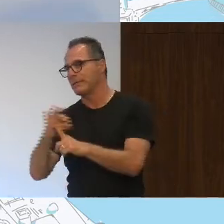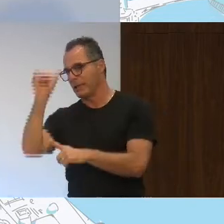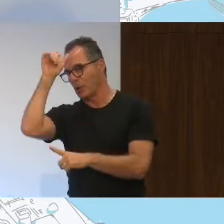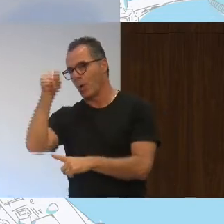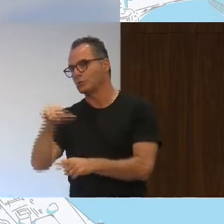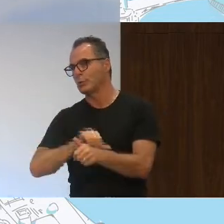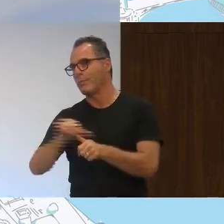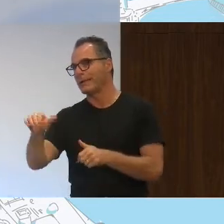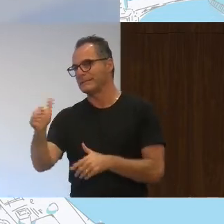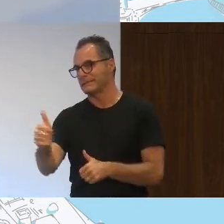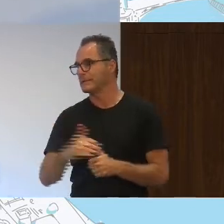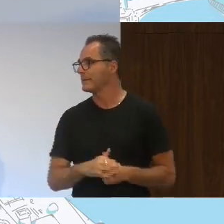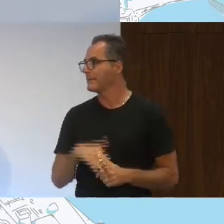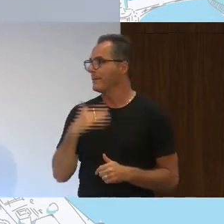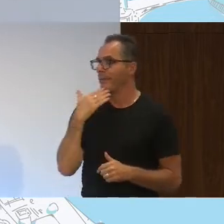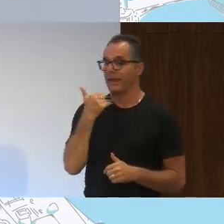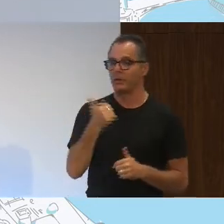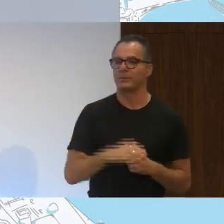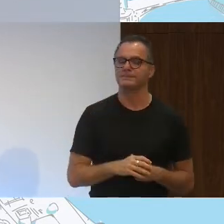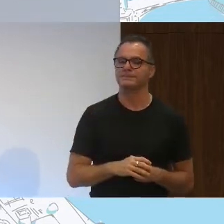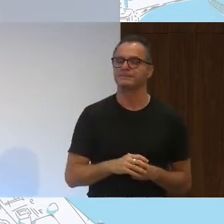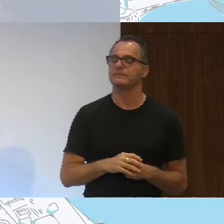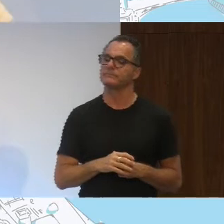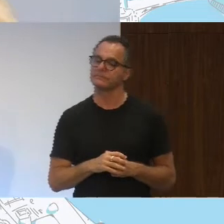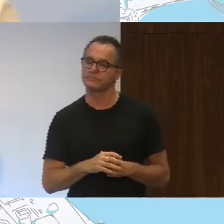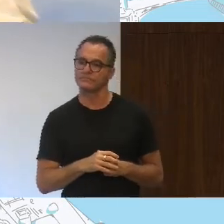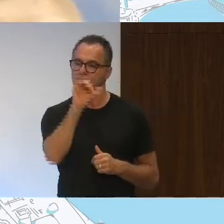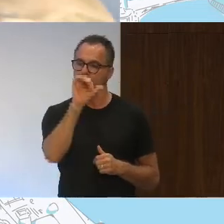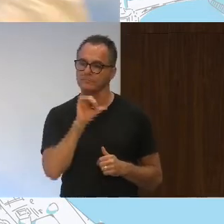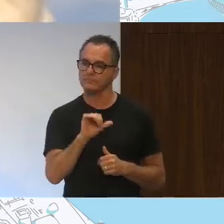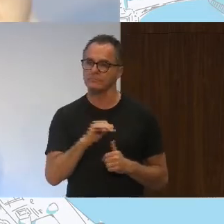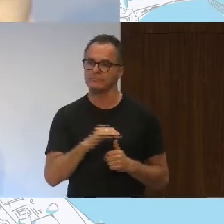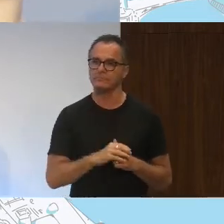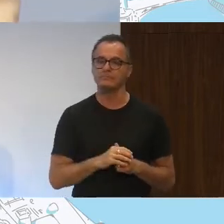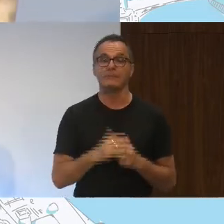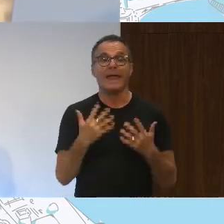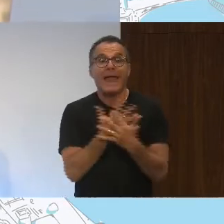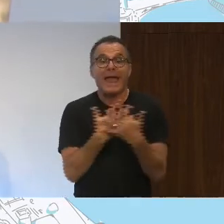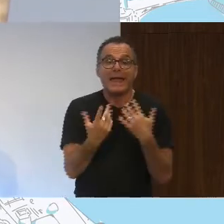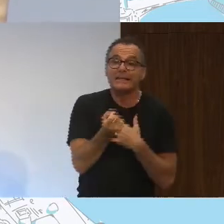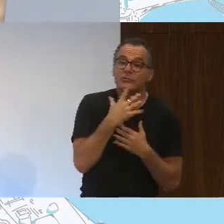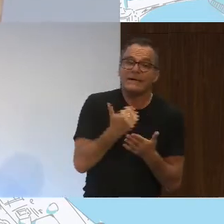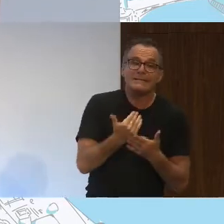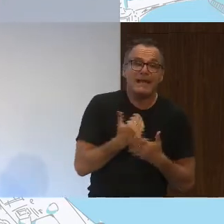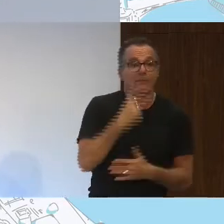Okay, thanks Ben. So another one has come in, says are there any drugs which are safe for older people to take i.e.